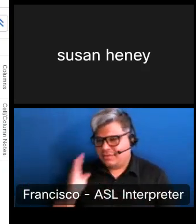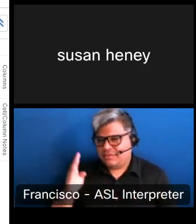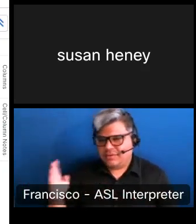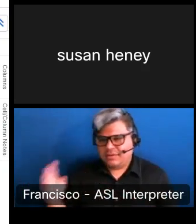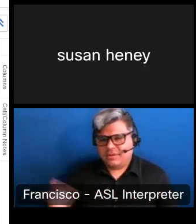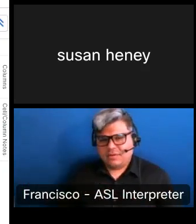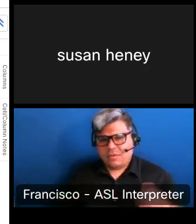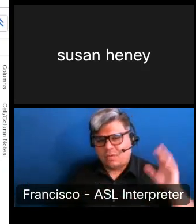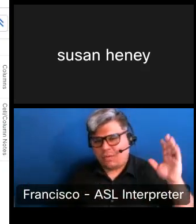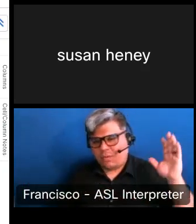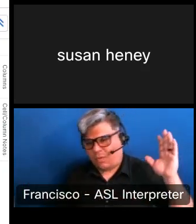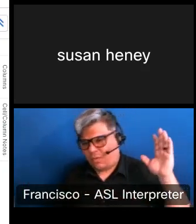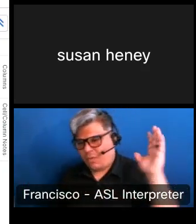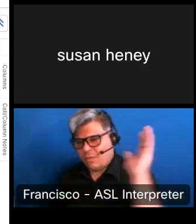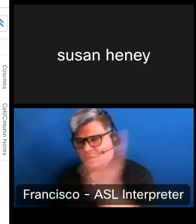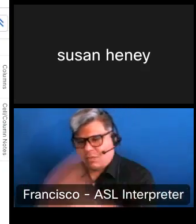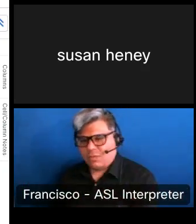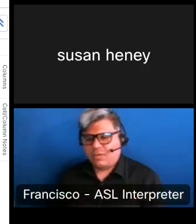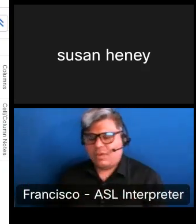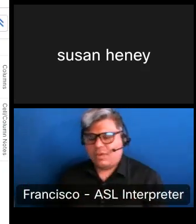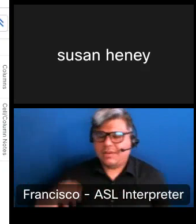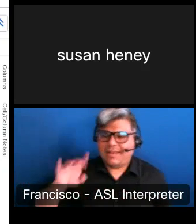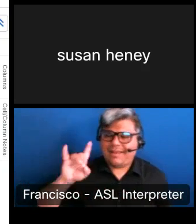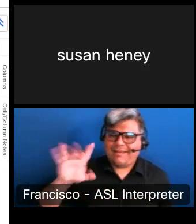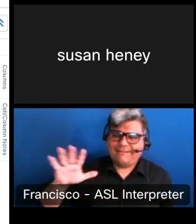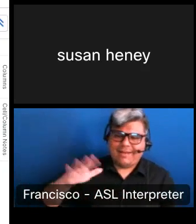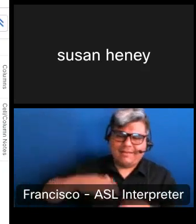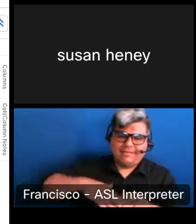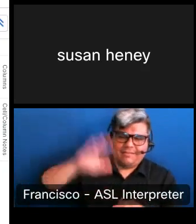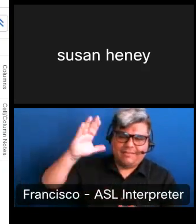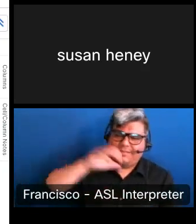ages 85 and over. All righty? Now that wasn't so bad, was it?